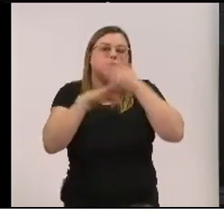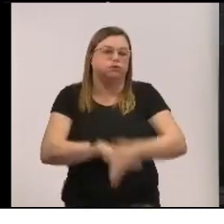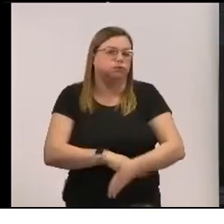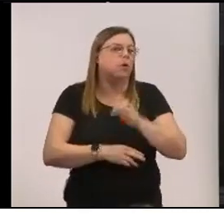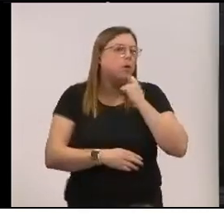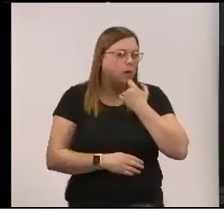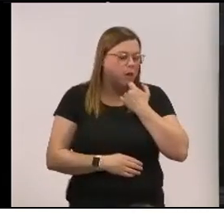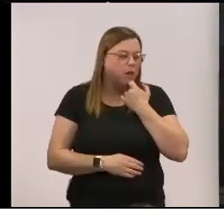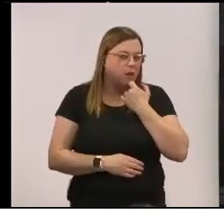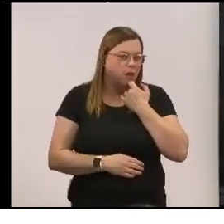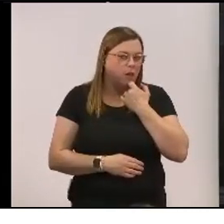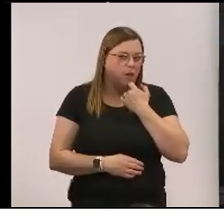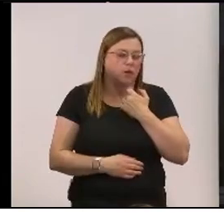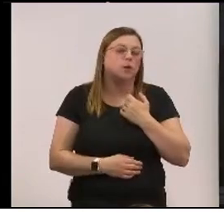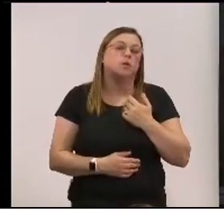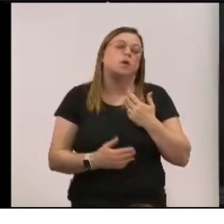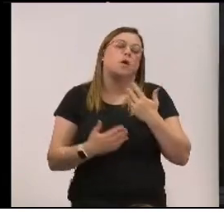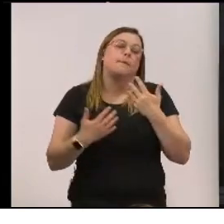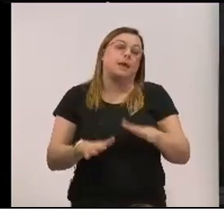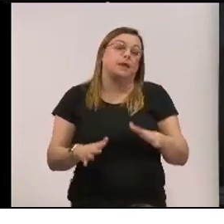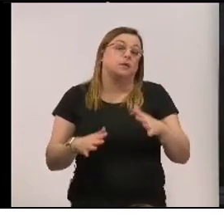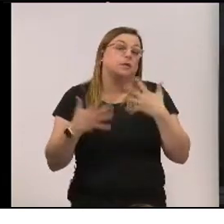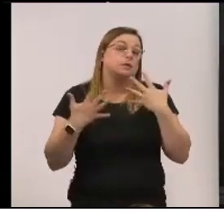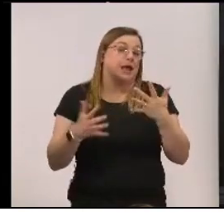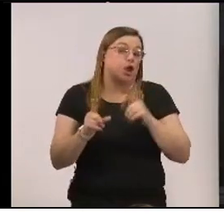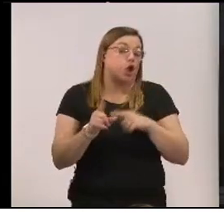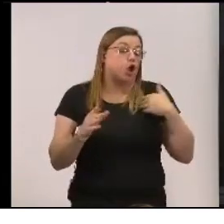And so over those 10 years that I mentioned, we've constantly thought